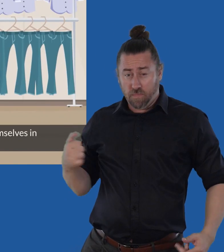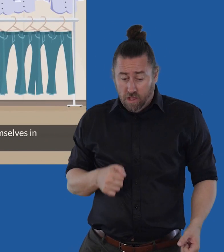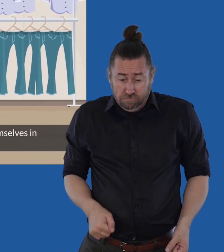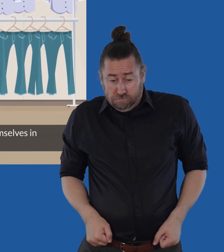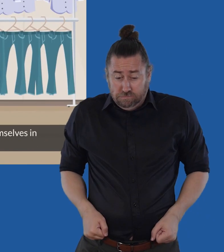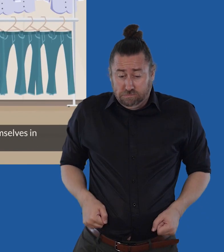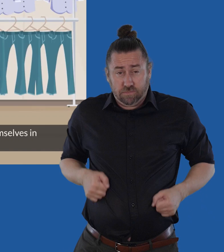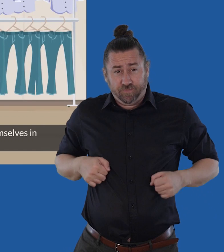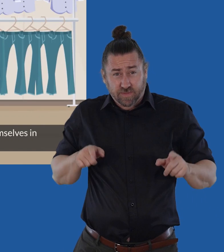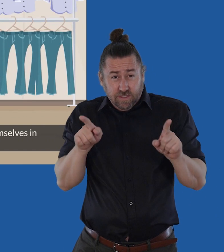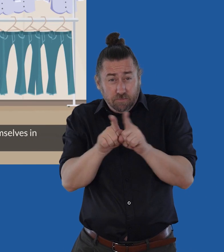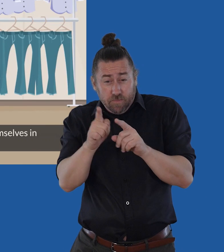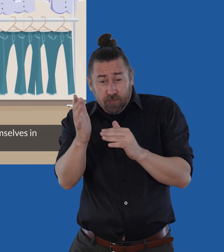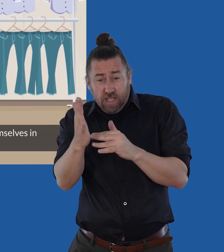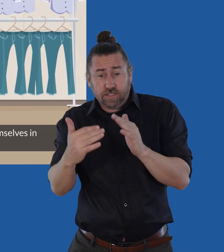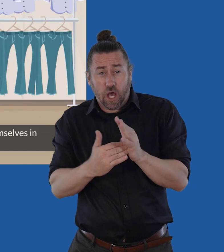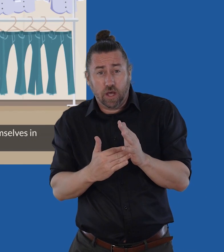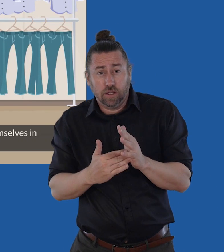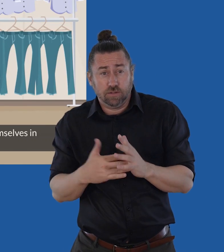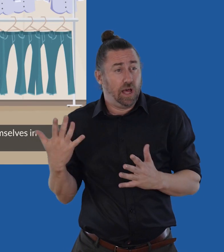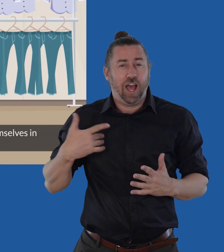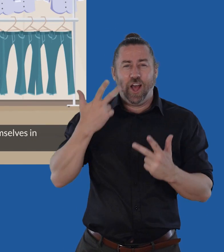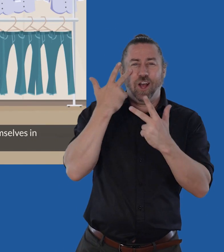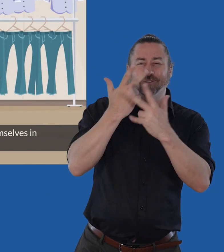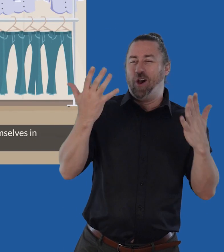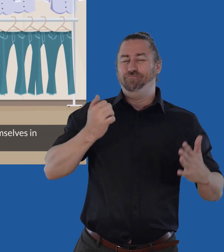and express themselves in the same color, and style.